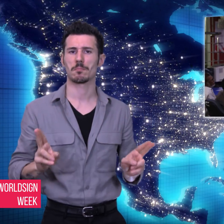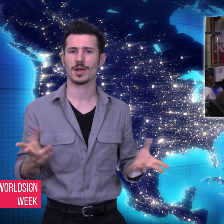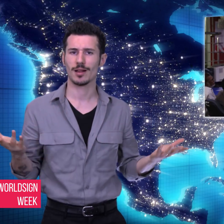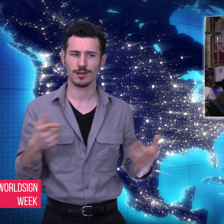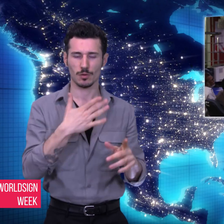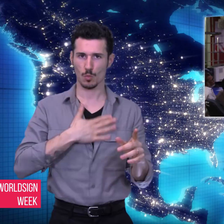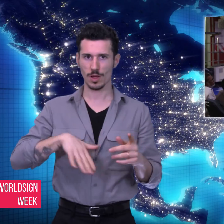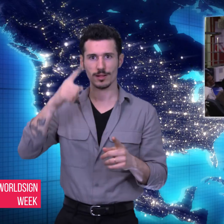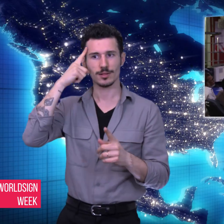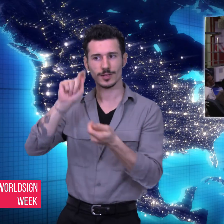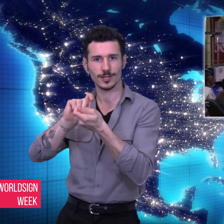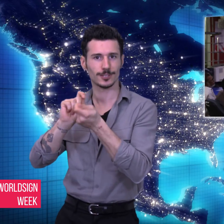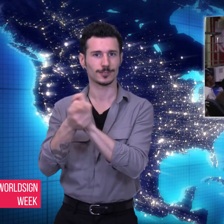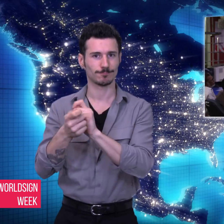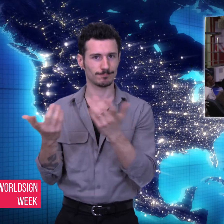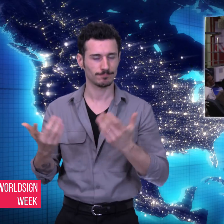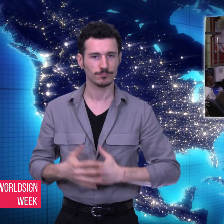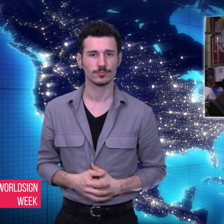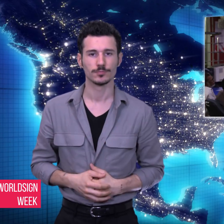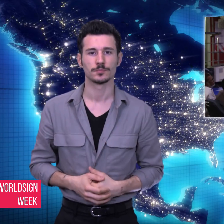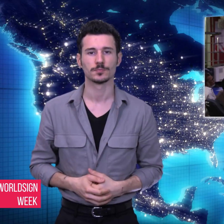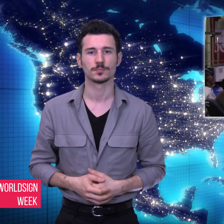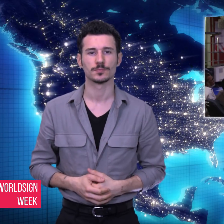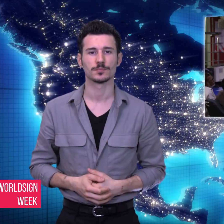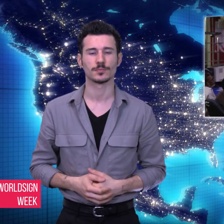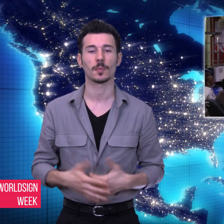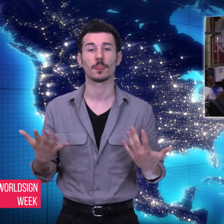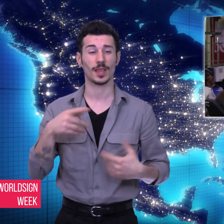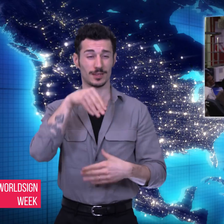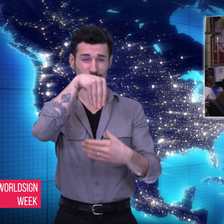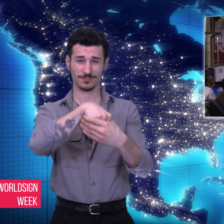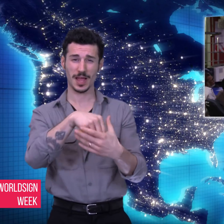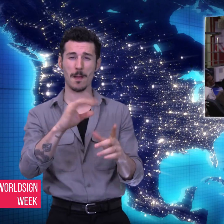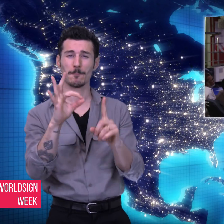popular perception of transgender people.”